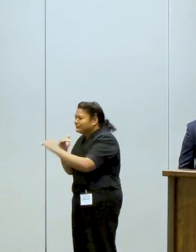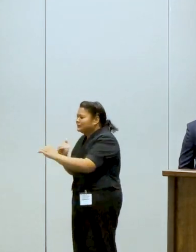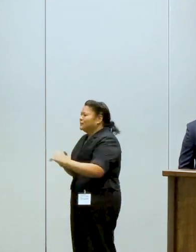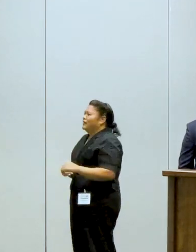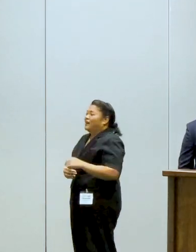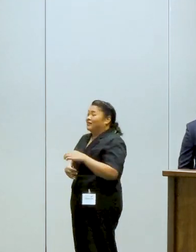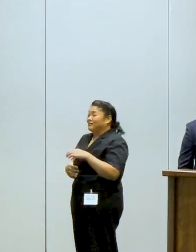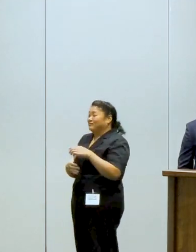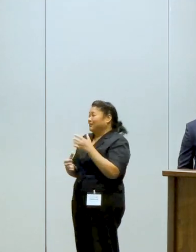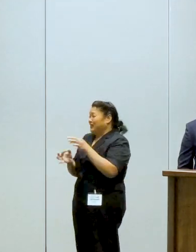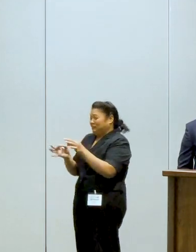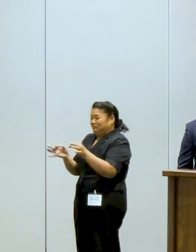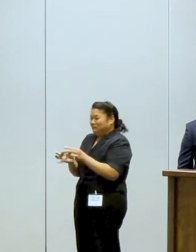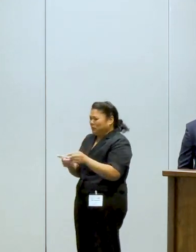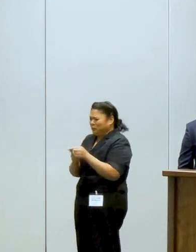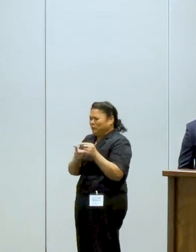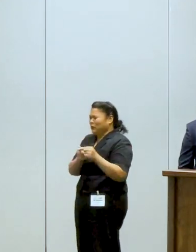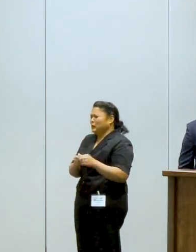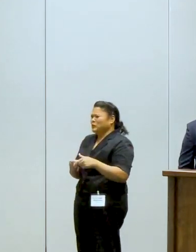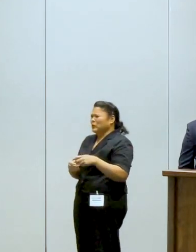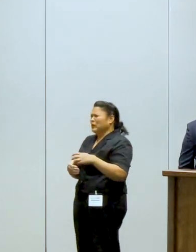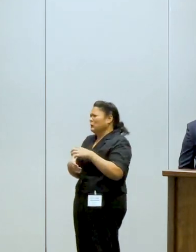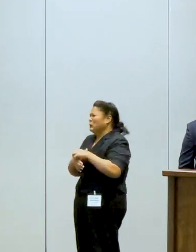comprehension difficult, especially for students with